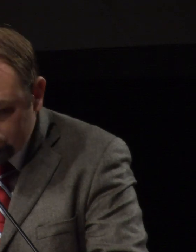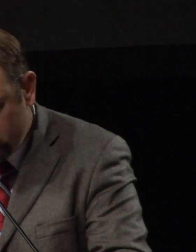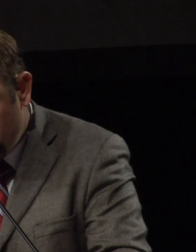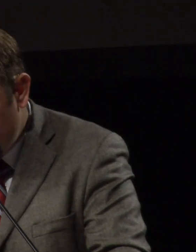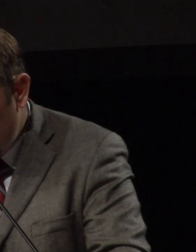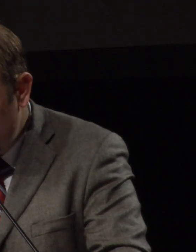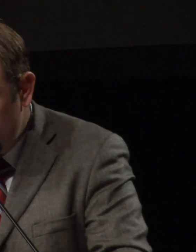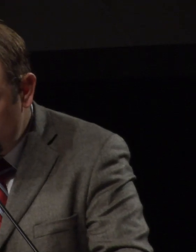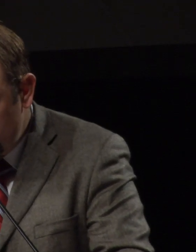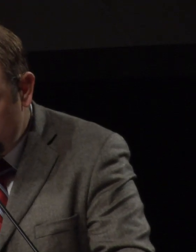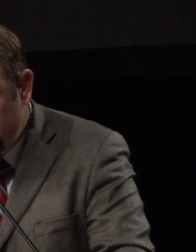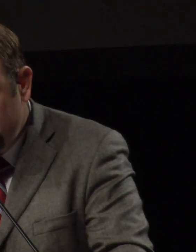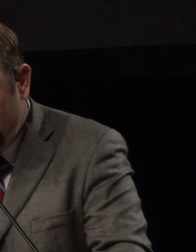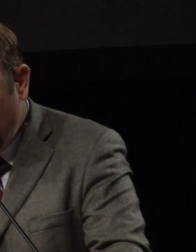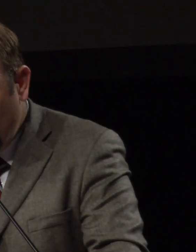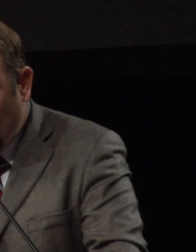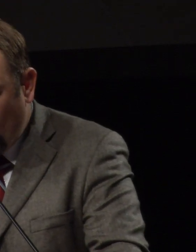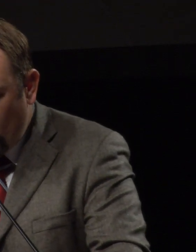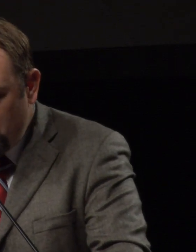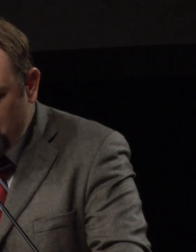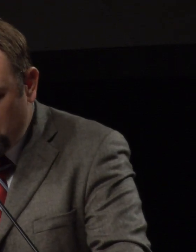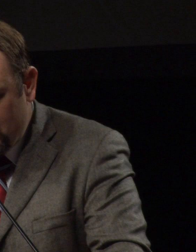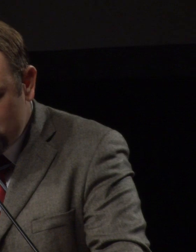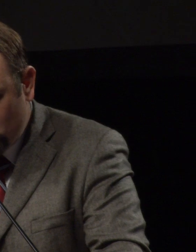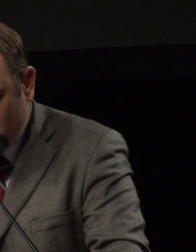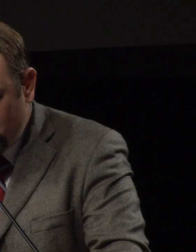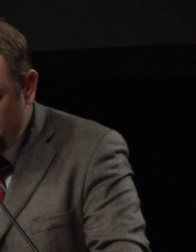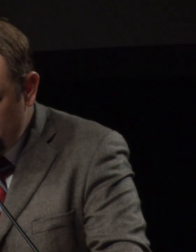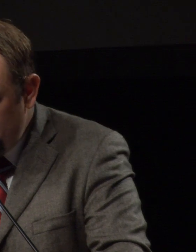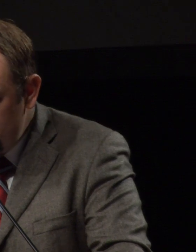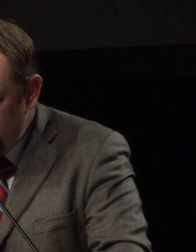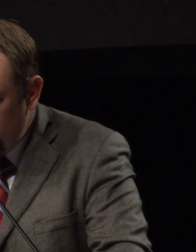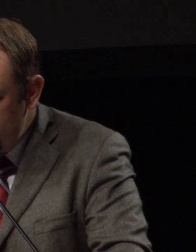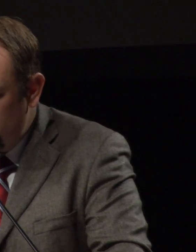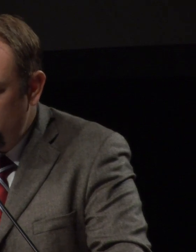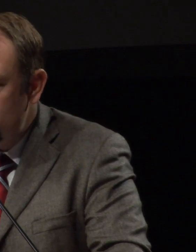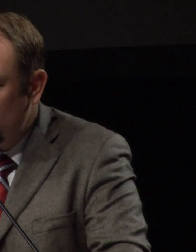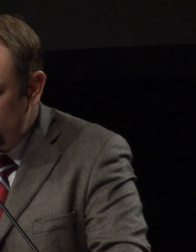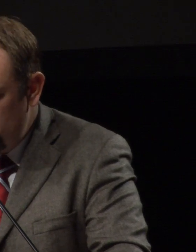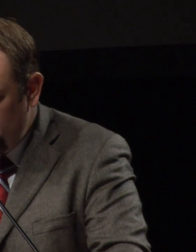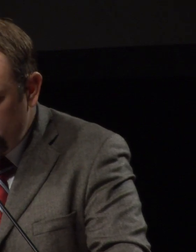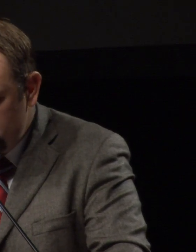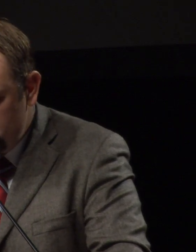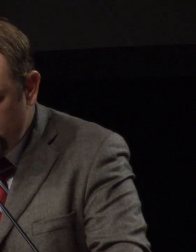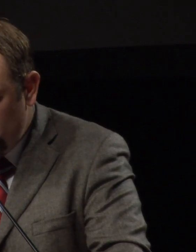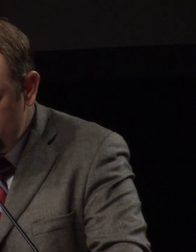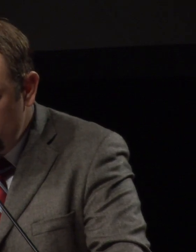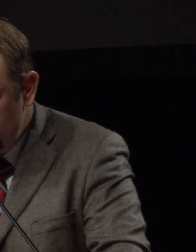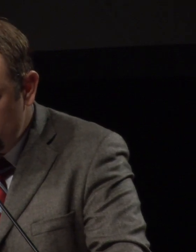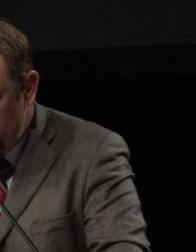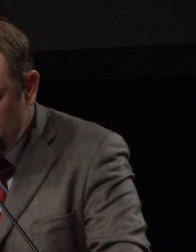YES, EVEN THE ADMINISTRATION, ALL MAKE POSSIBLE THE AMAZING EDUCATIONAL EXPERIENCE THAT OUR